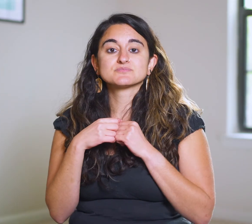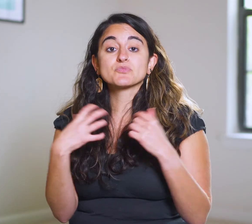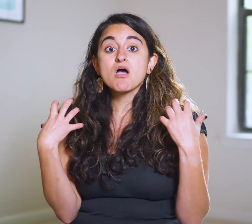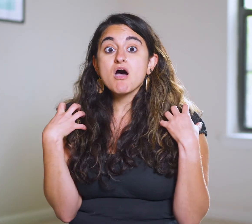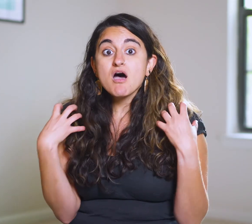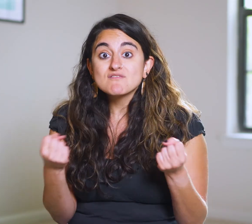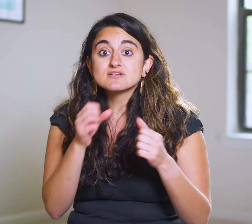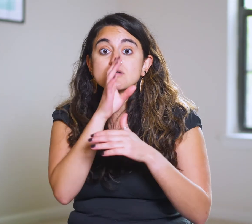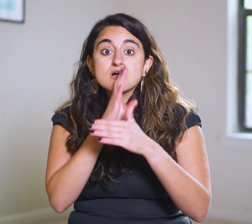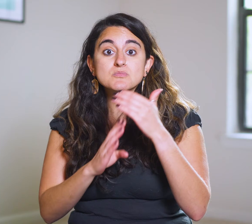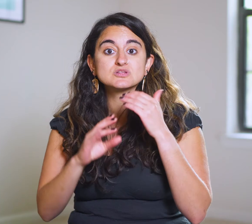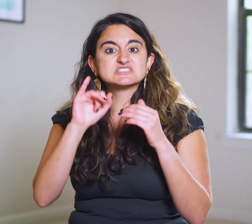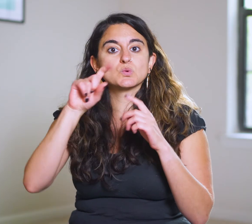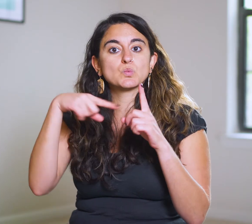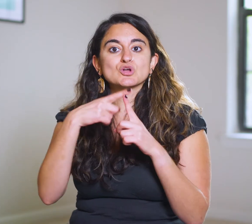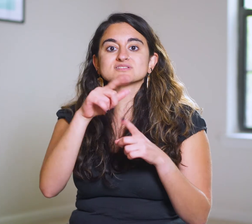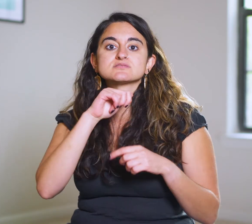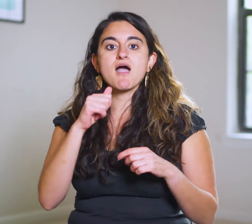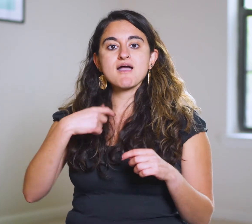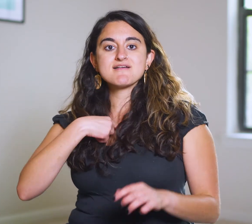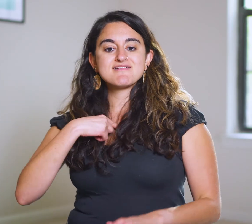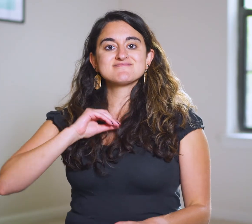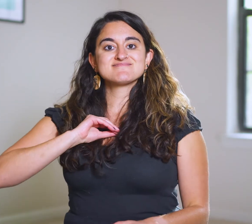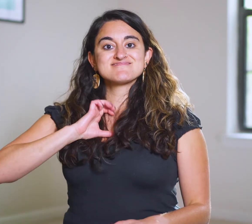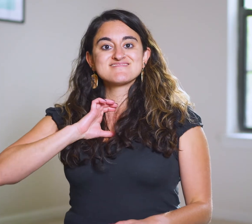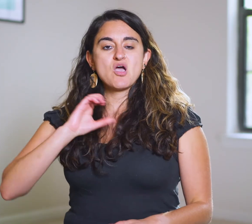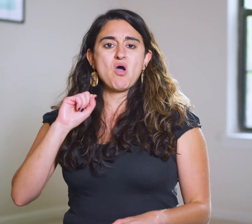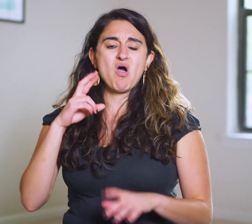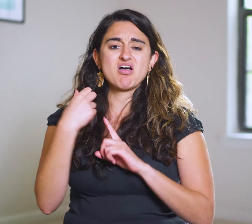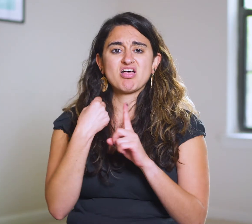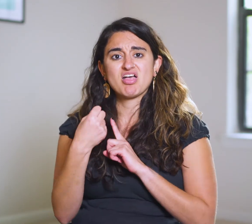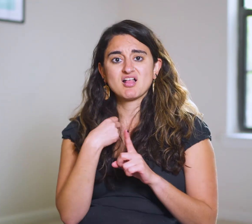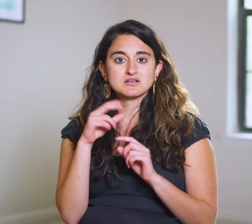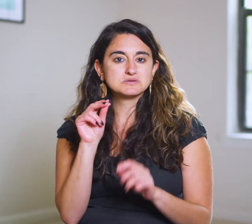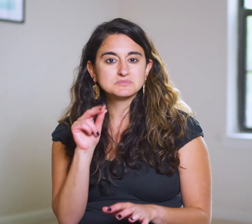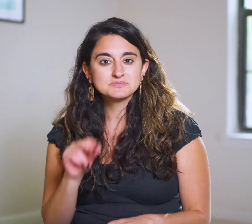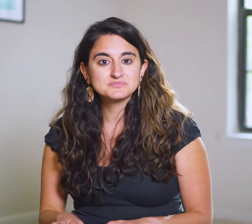Confident humility is when you’re not building yourself up or beating yourself up.